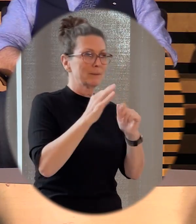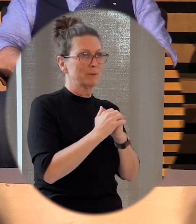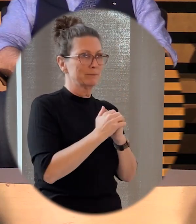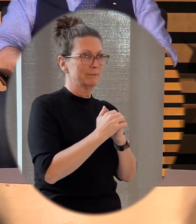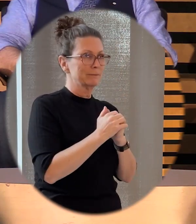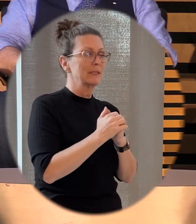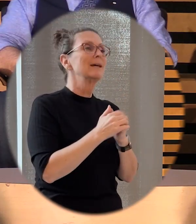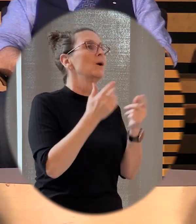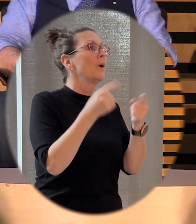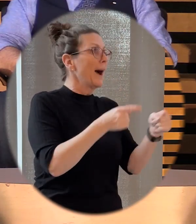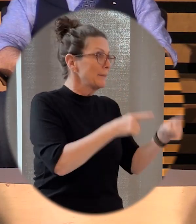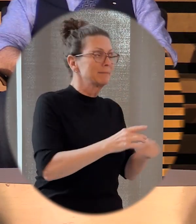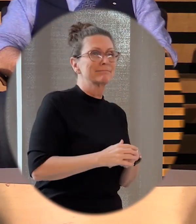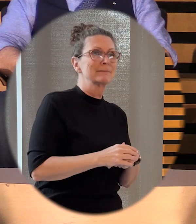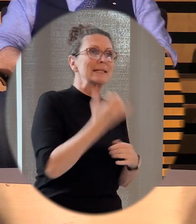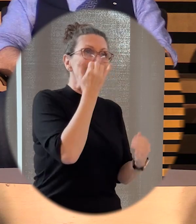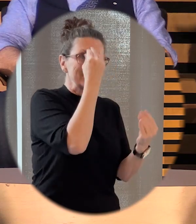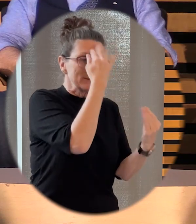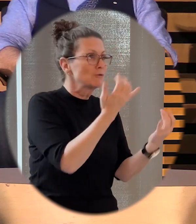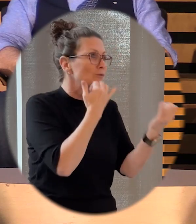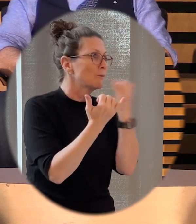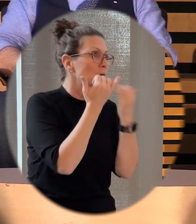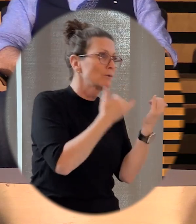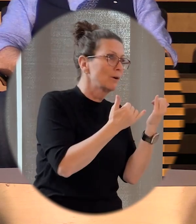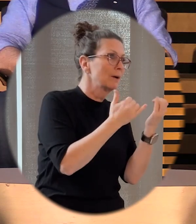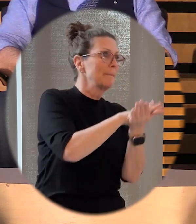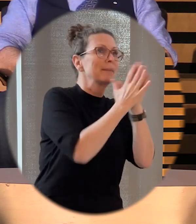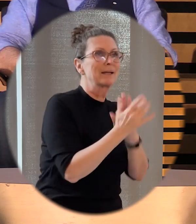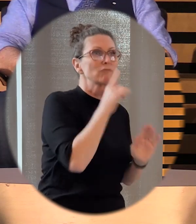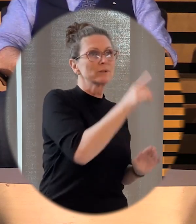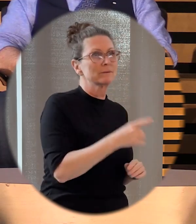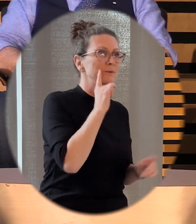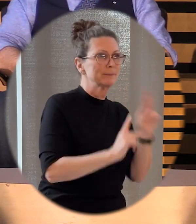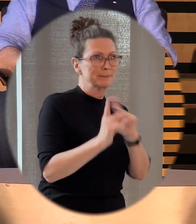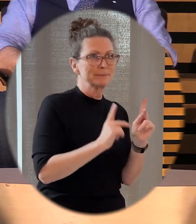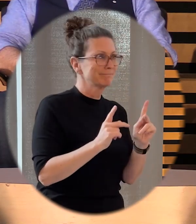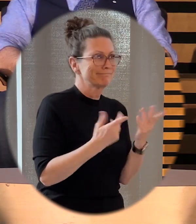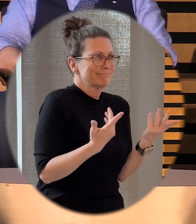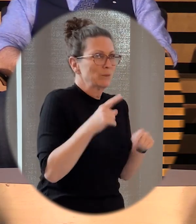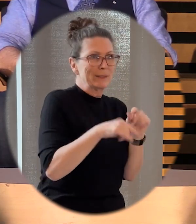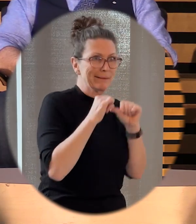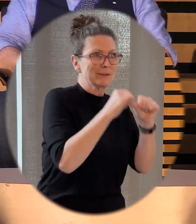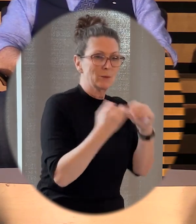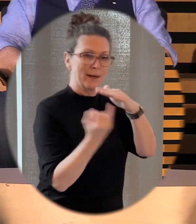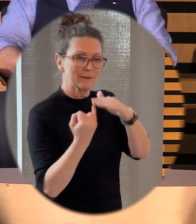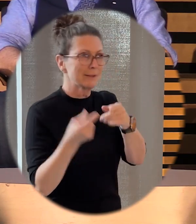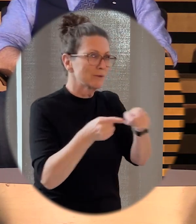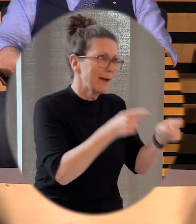becomes reality and reality turns into you know discrimination and and uh isolation costs and